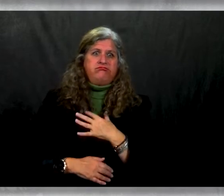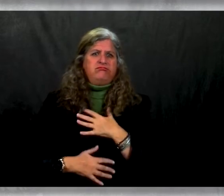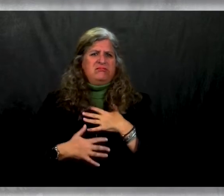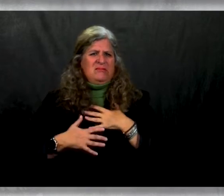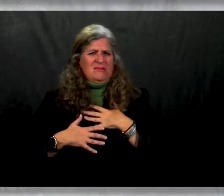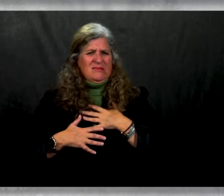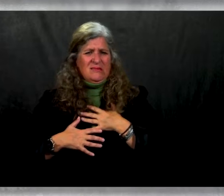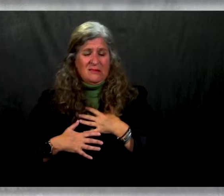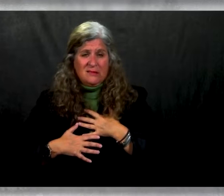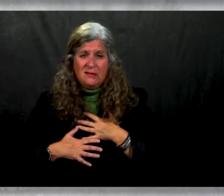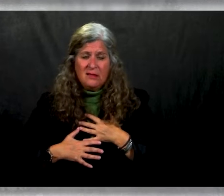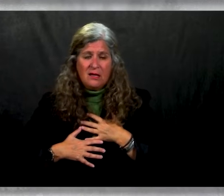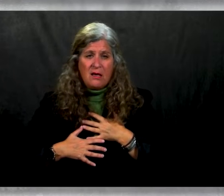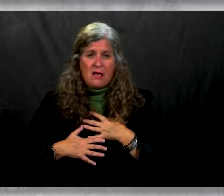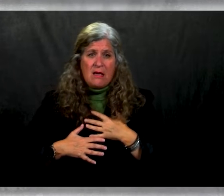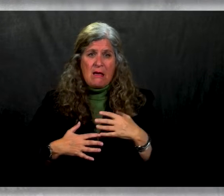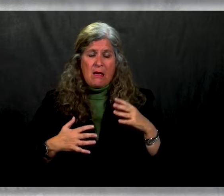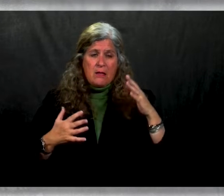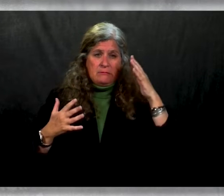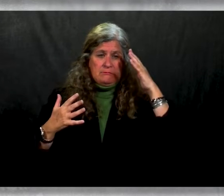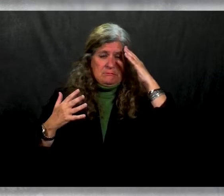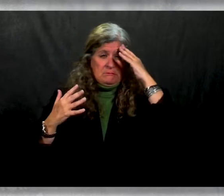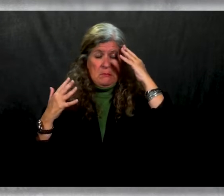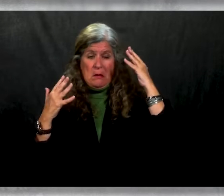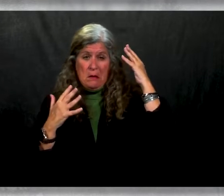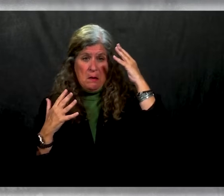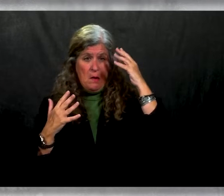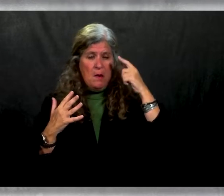had a severe effect it seems on their psyche.